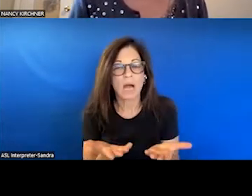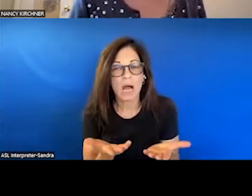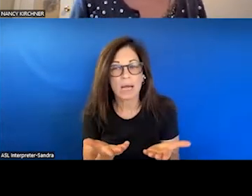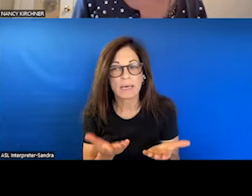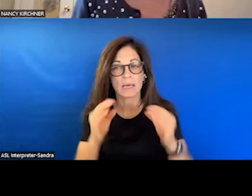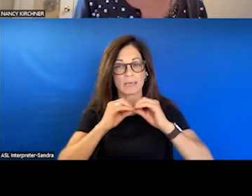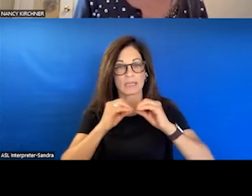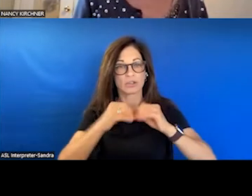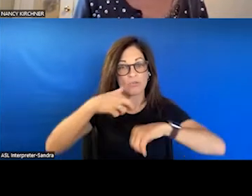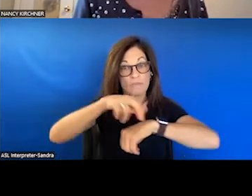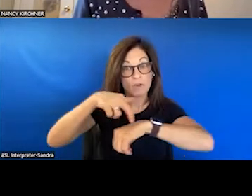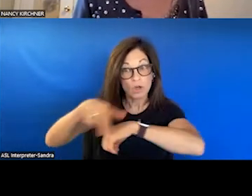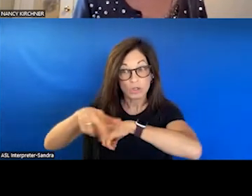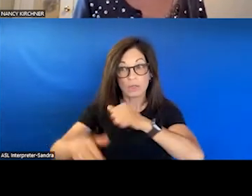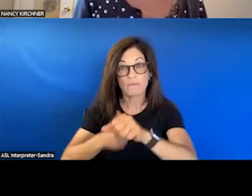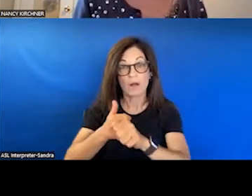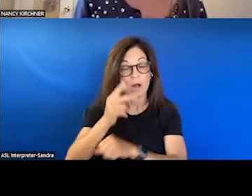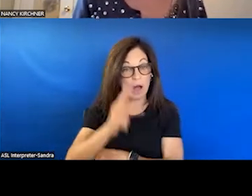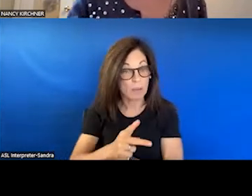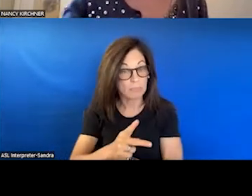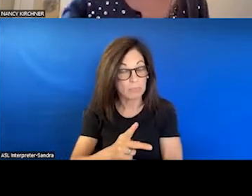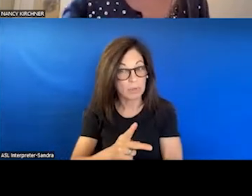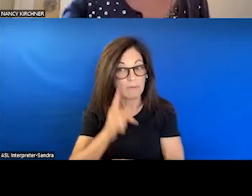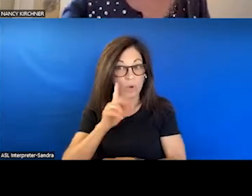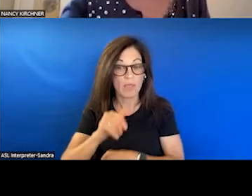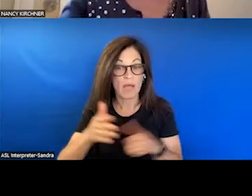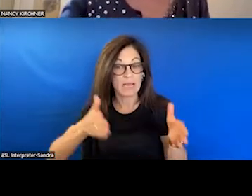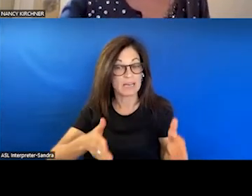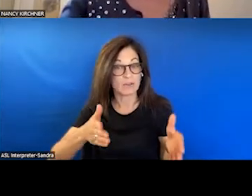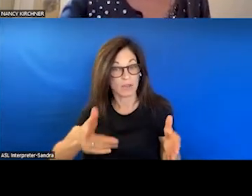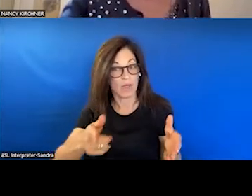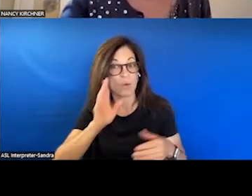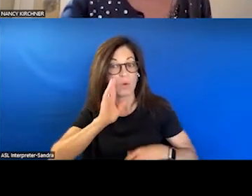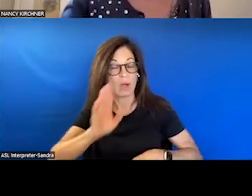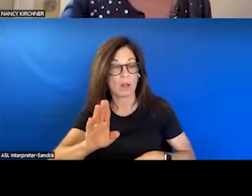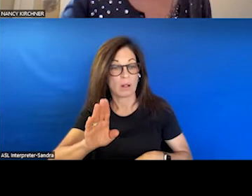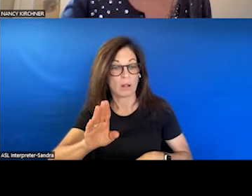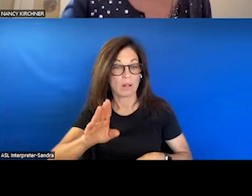REFERRALS AND FOLLOW UP. FOR THE INDIVIDUAL. THAT THEY'RE GOING TO TO, NEED TO BE DOING AFTERWARDS.